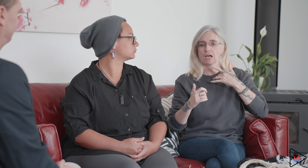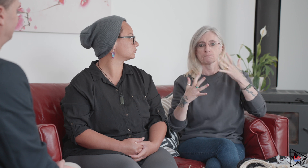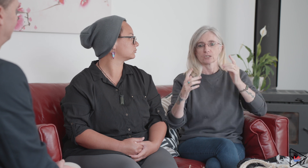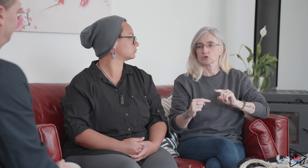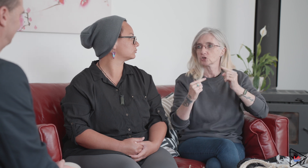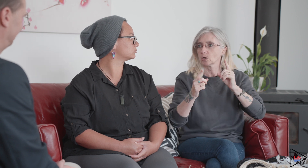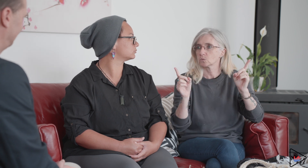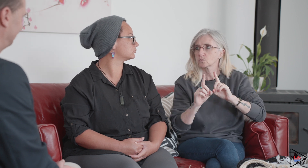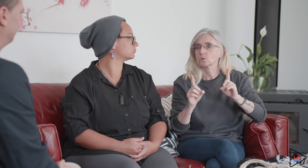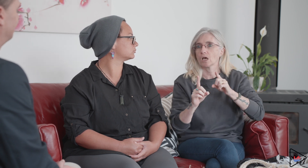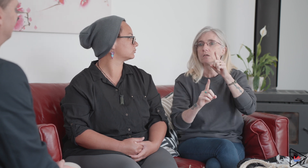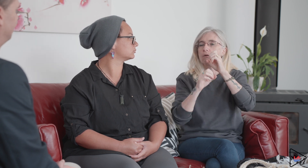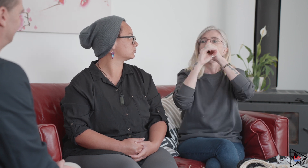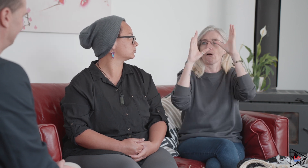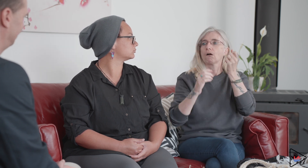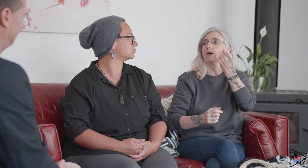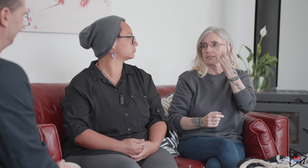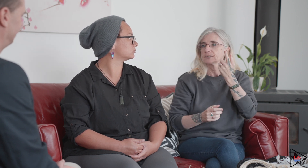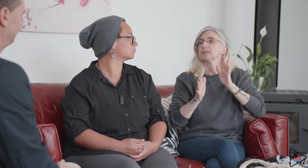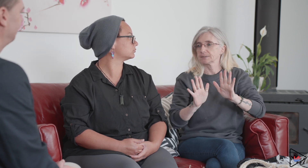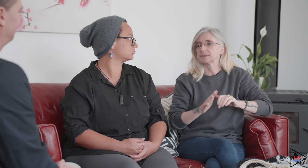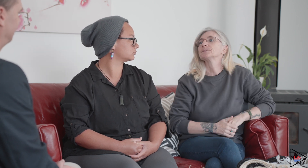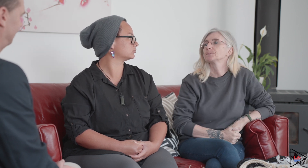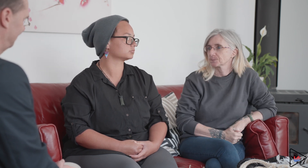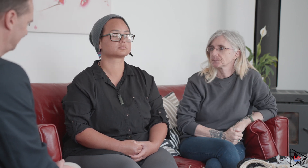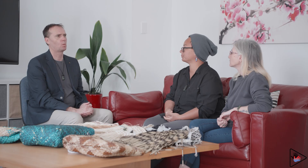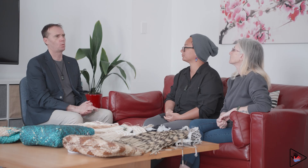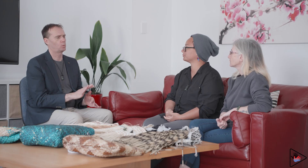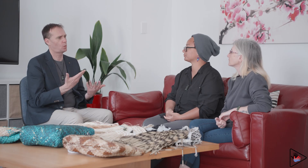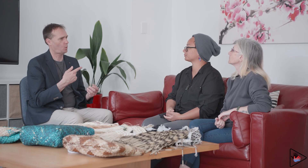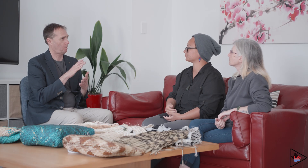get to talk about your feelings and your thoughts about how this can work and then it it's smooth